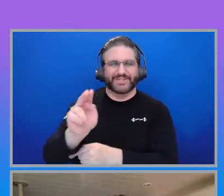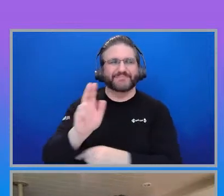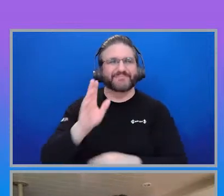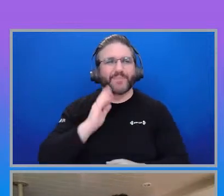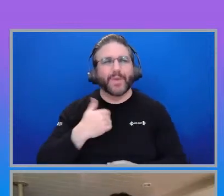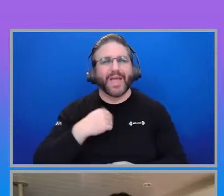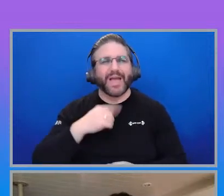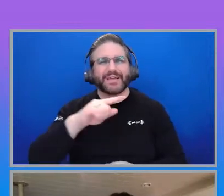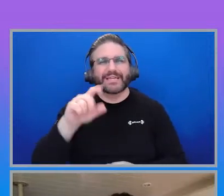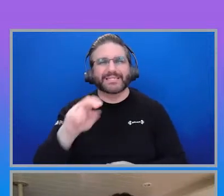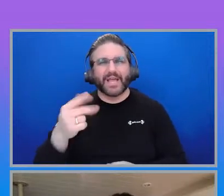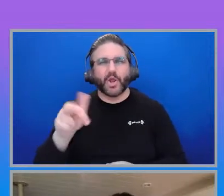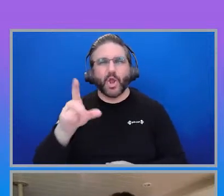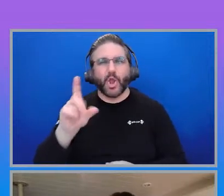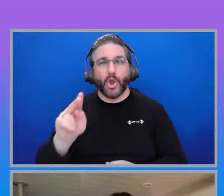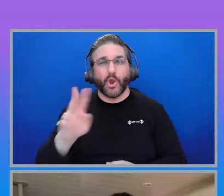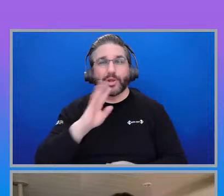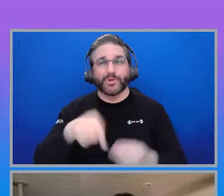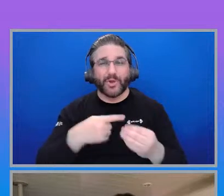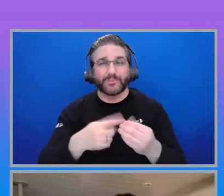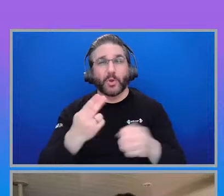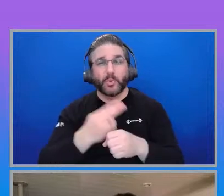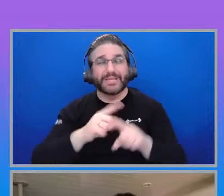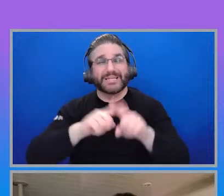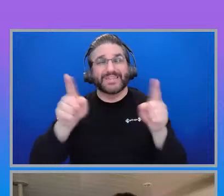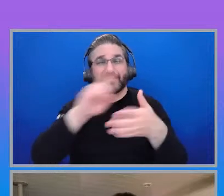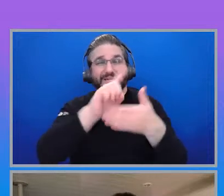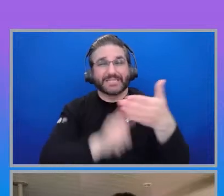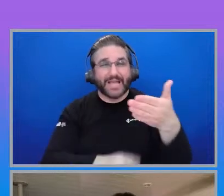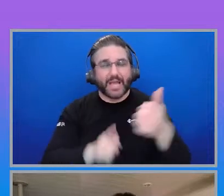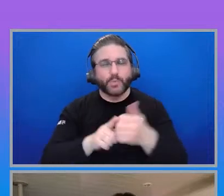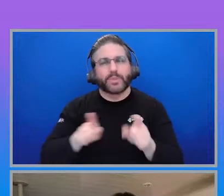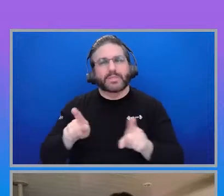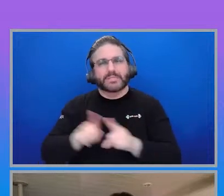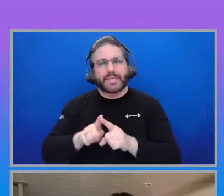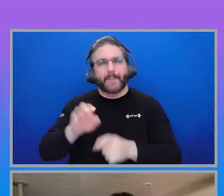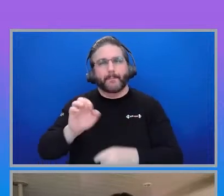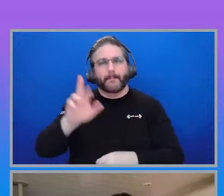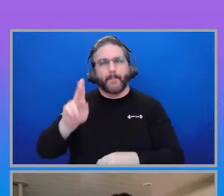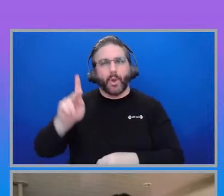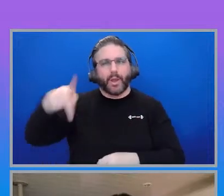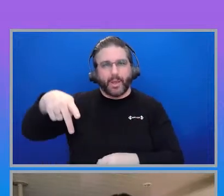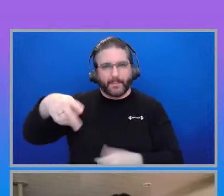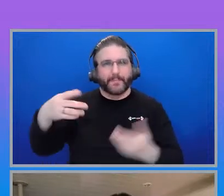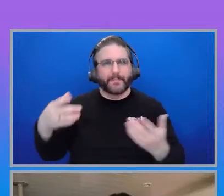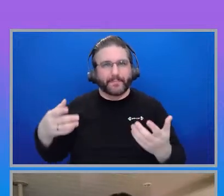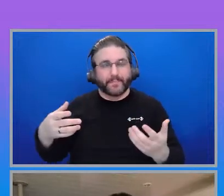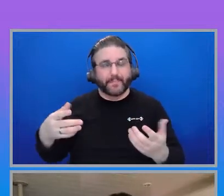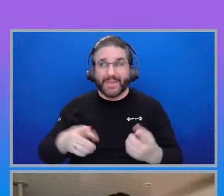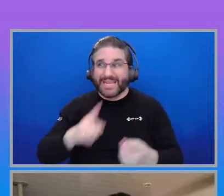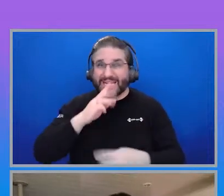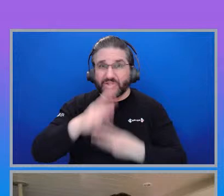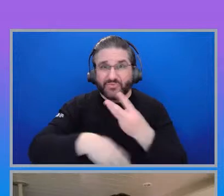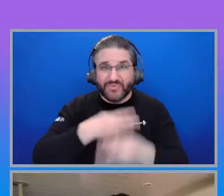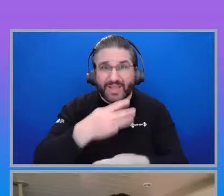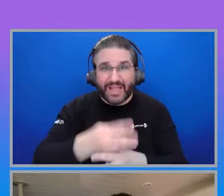different designs from the same markup. But in reality, we've